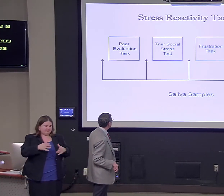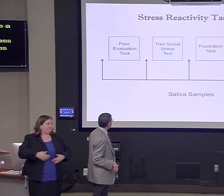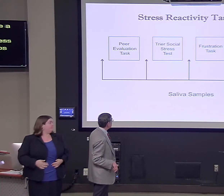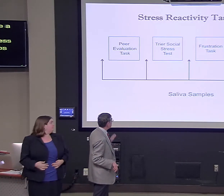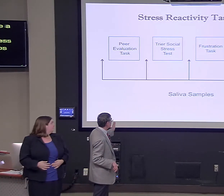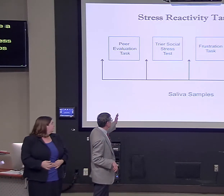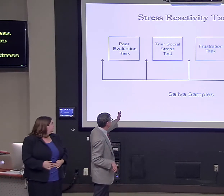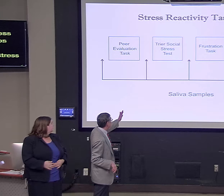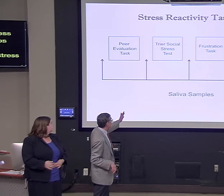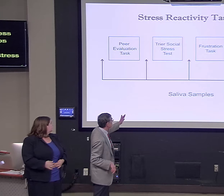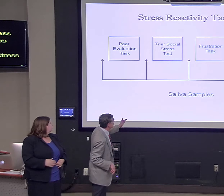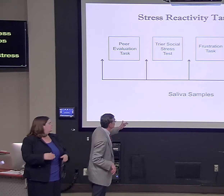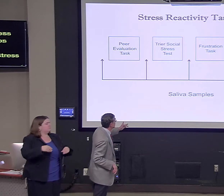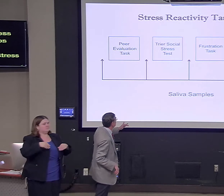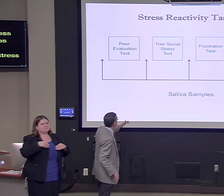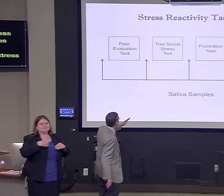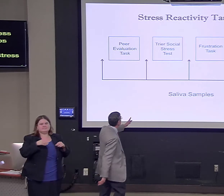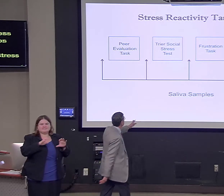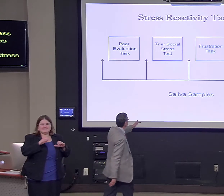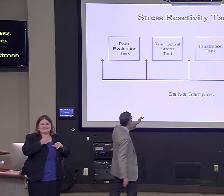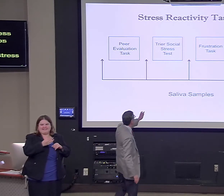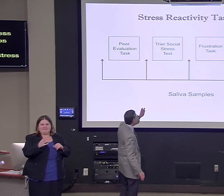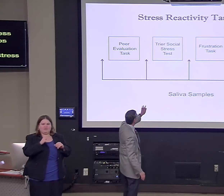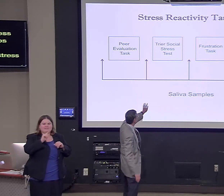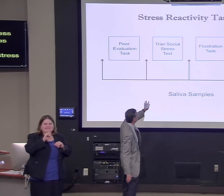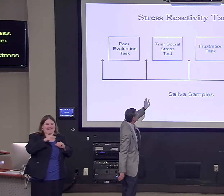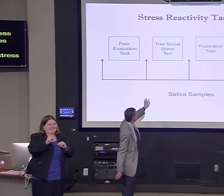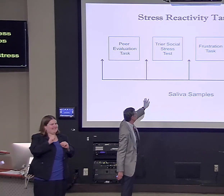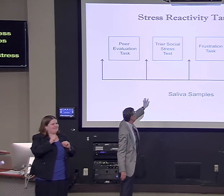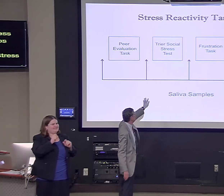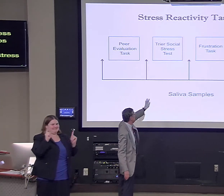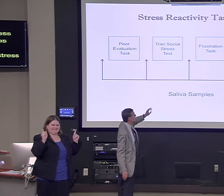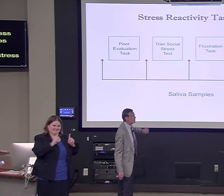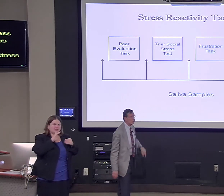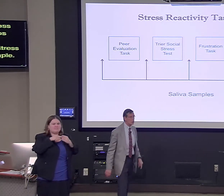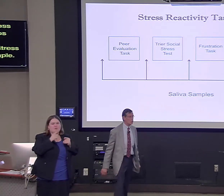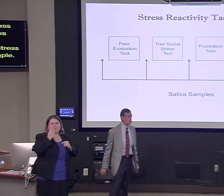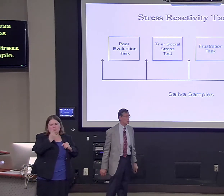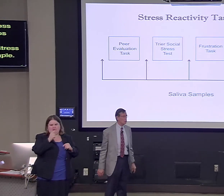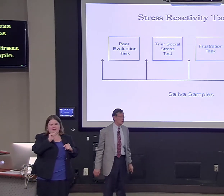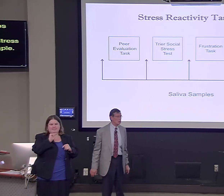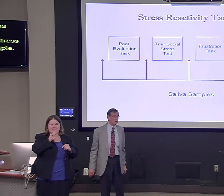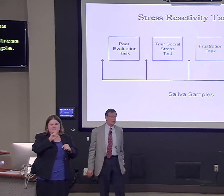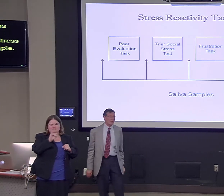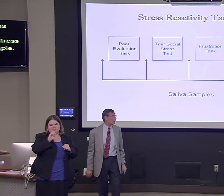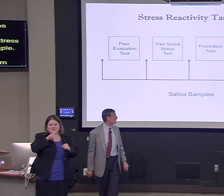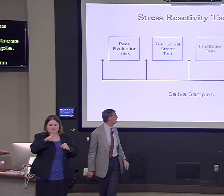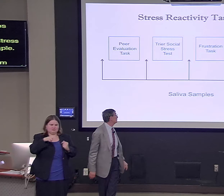We did a number of tasks I'm really going to be talking about the social stress test.